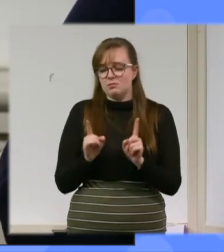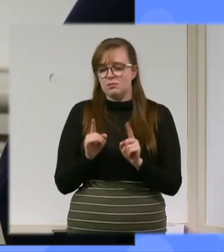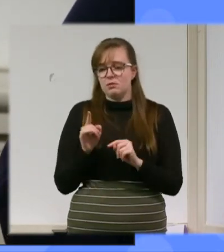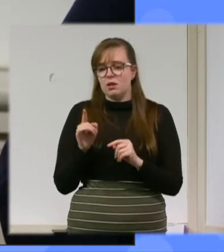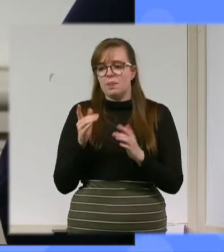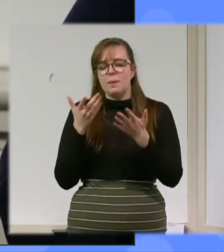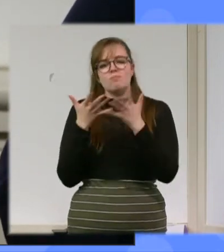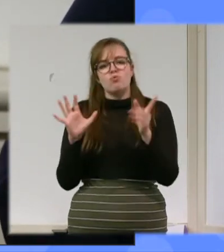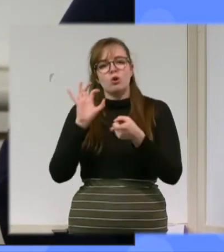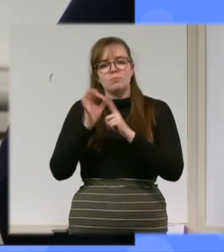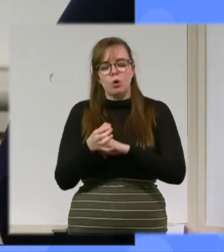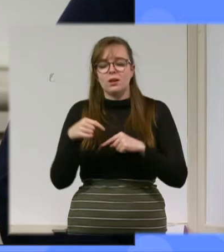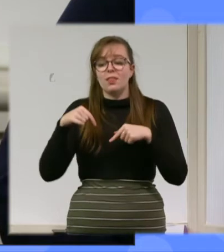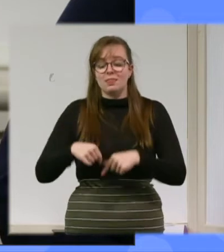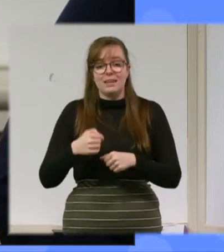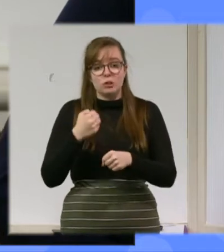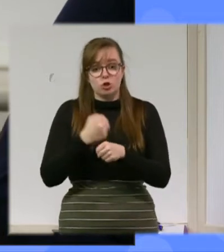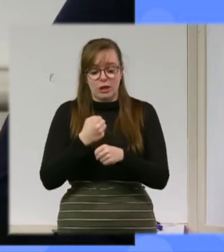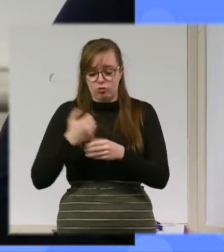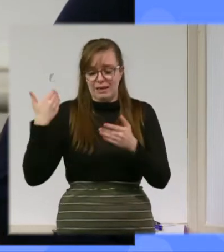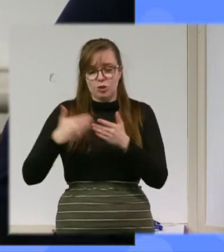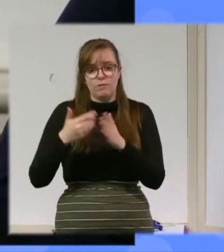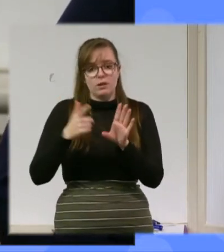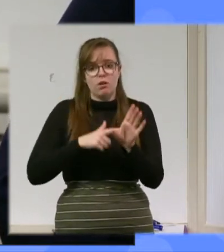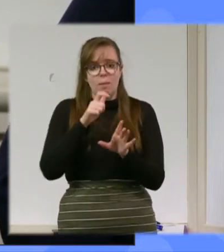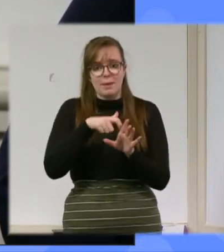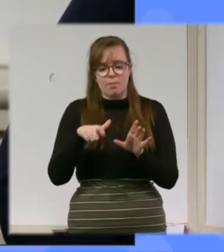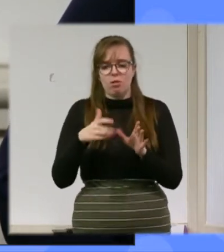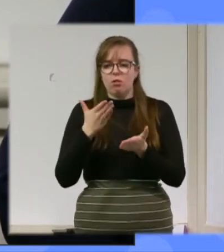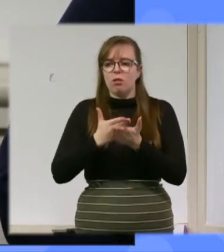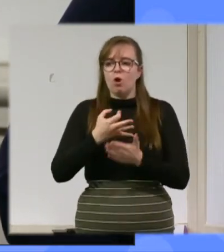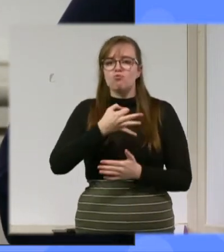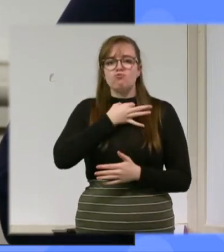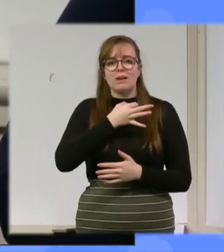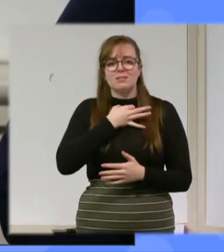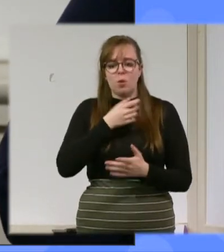point that this generation young people are at risk of being worse off than